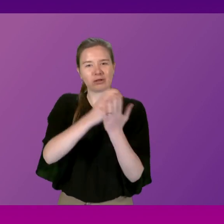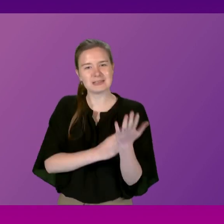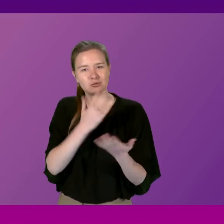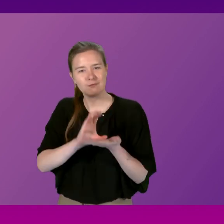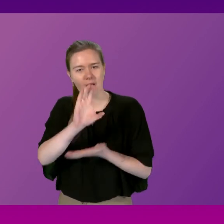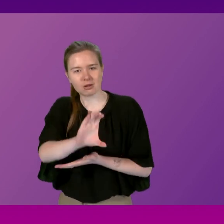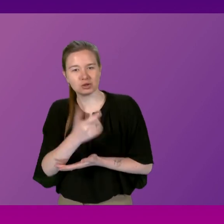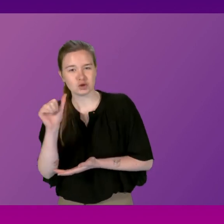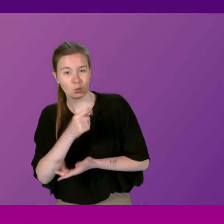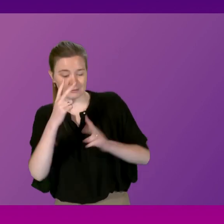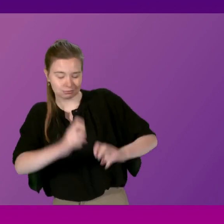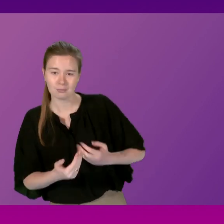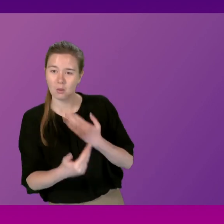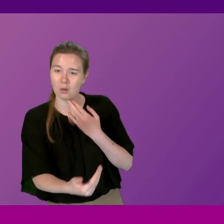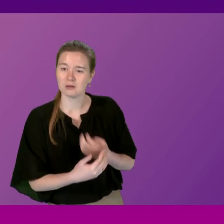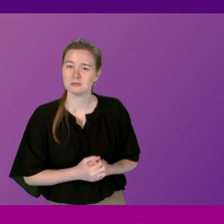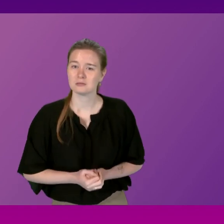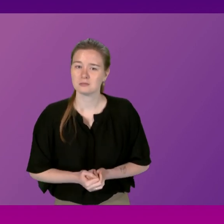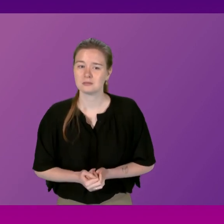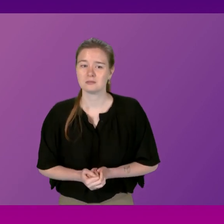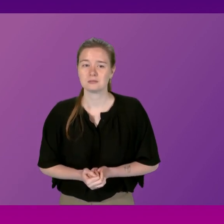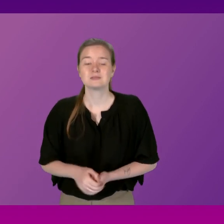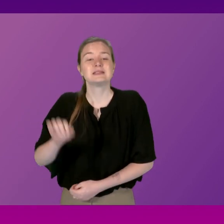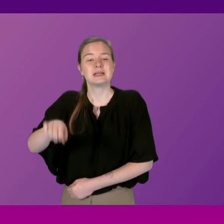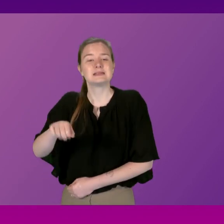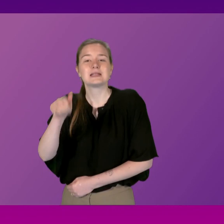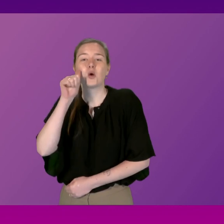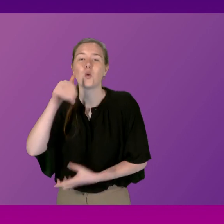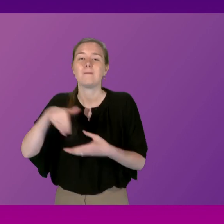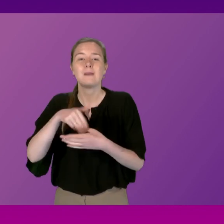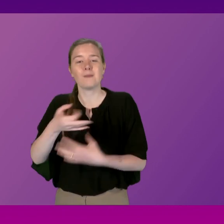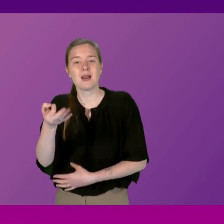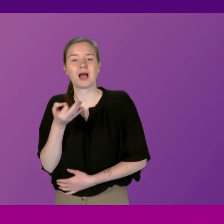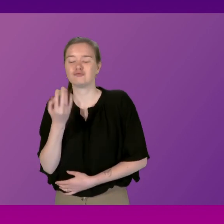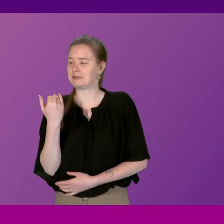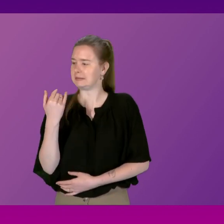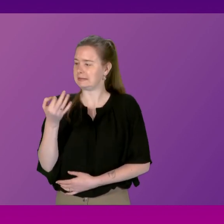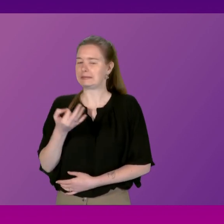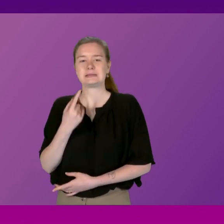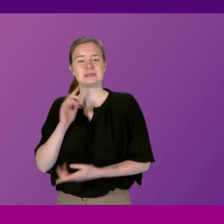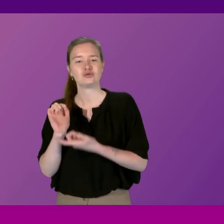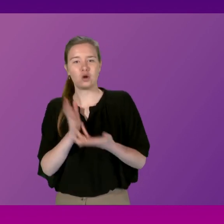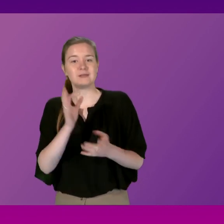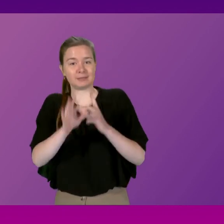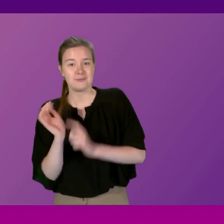Will the minister look at that again? Oliver Mundell asked me recently about that particular service, and I am more than happy